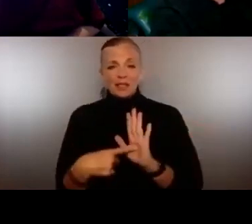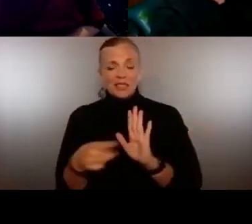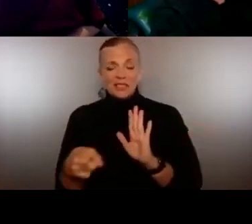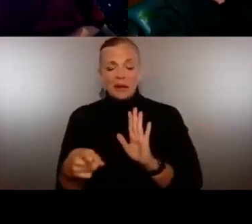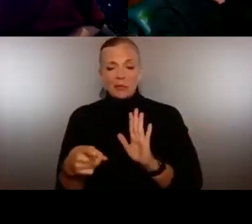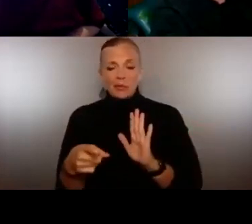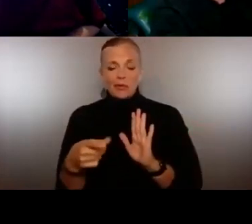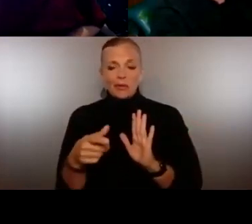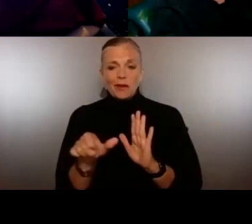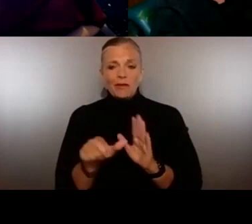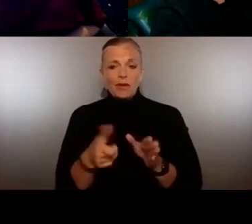Which one do you go for?